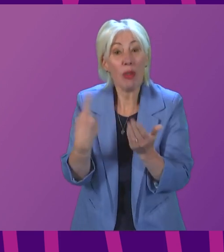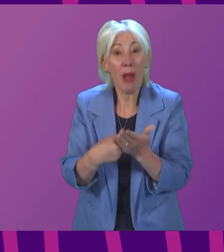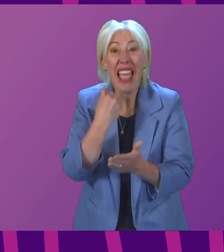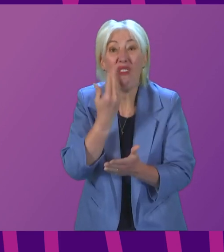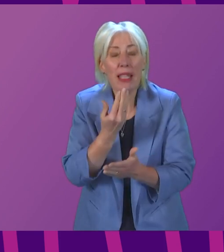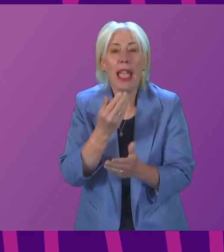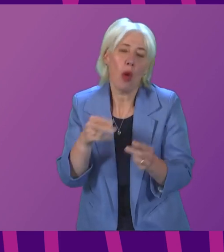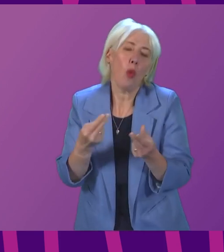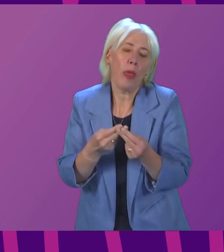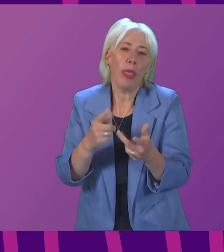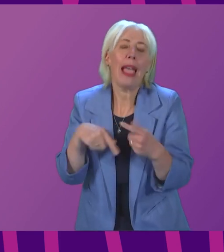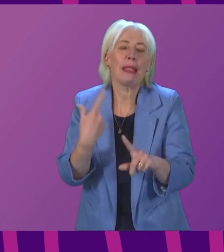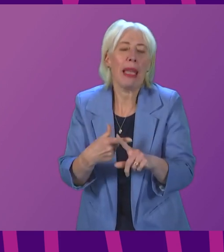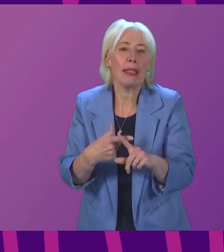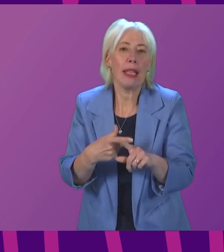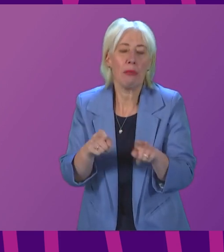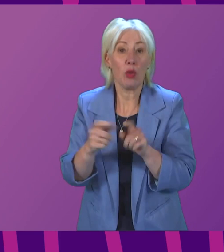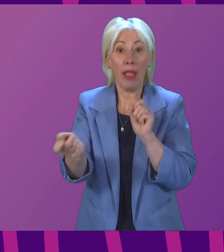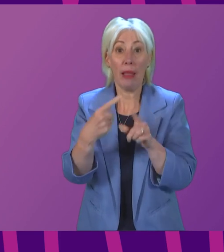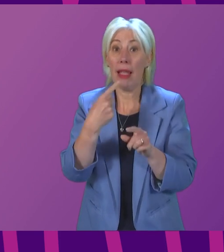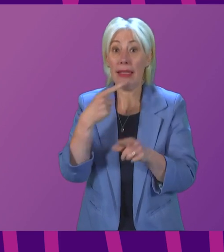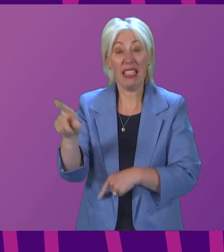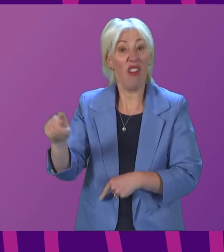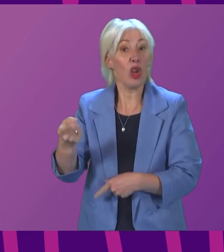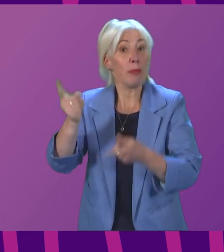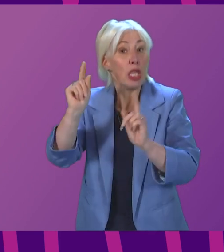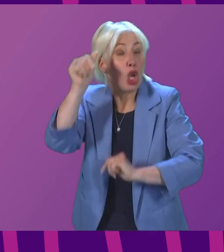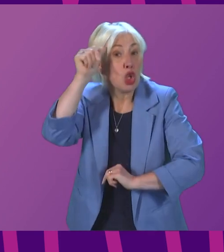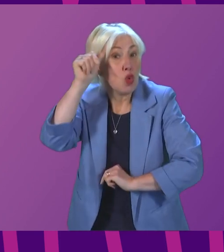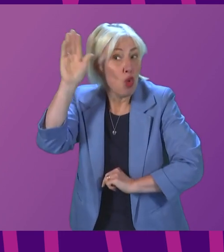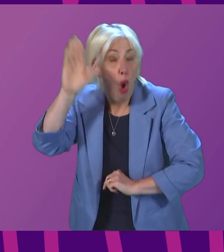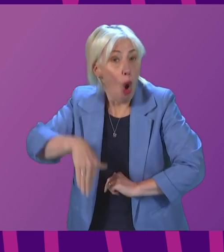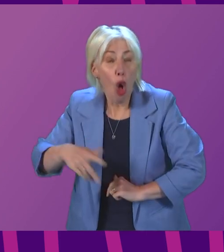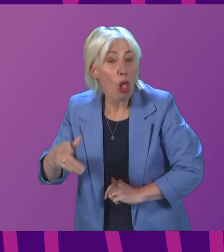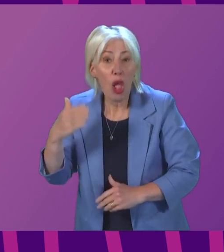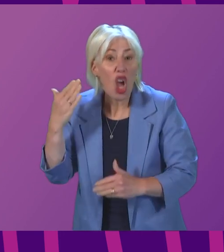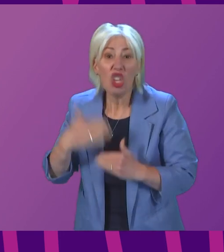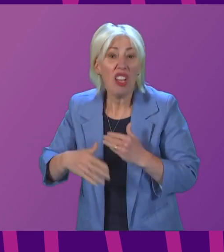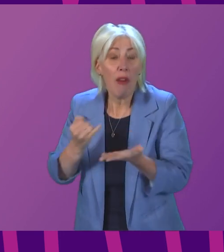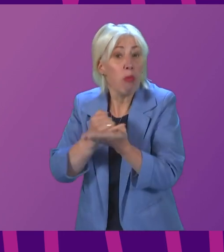The emails also show that the First Minister was informed about all that and did not raise a single objection.